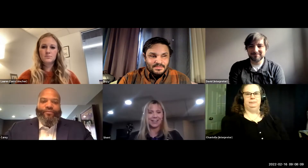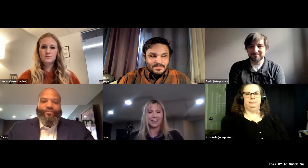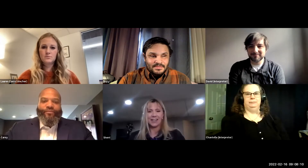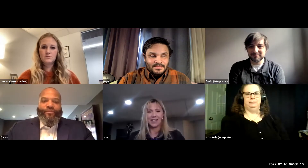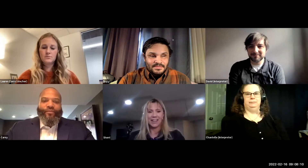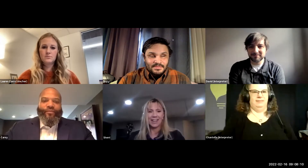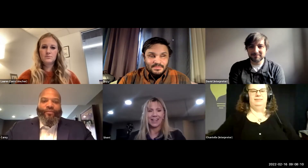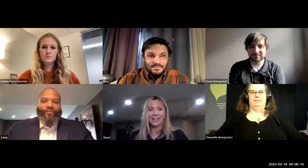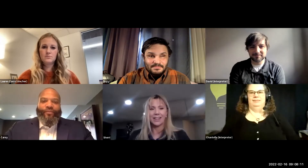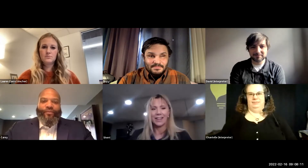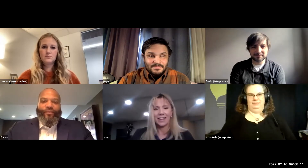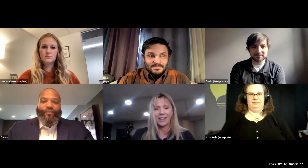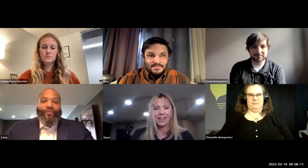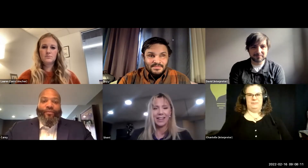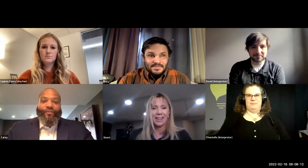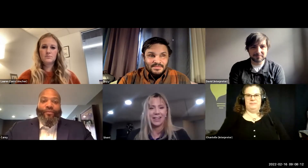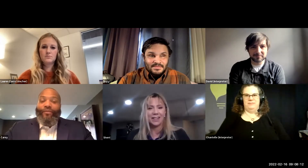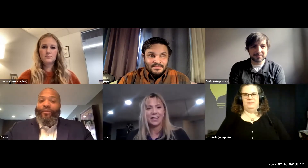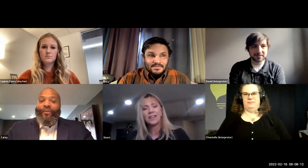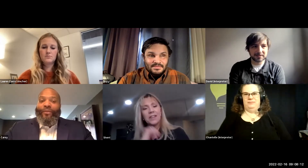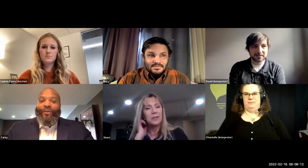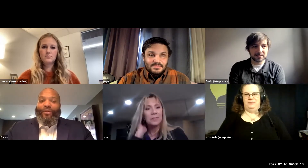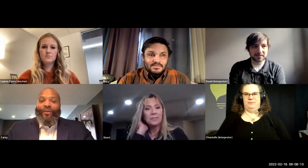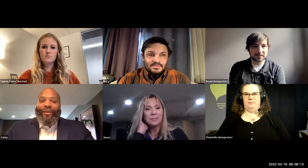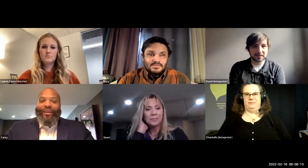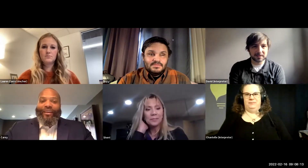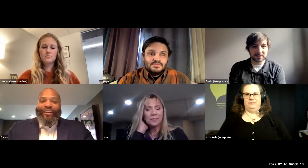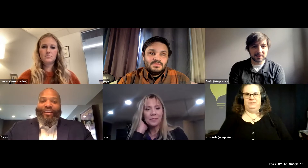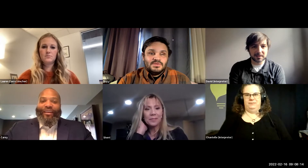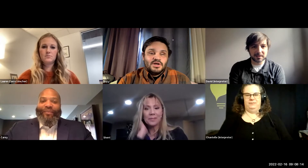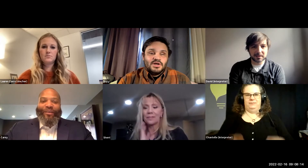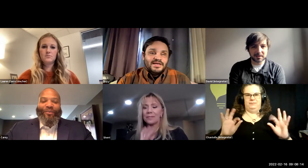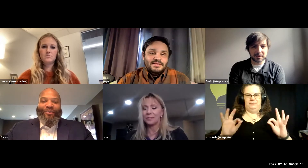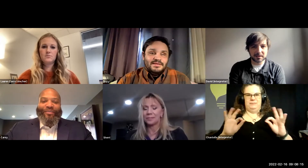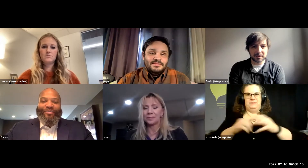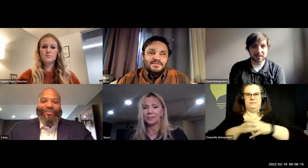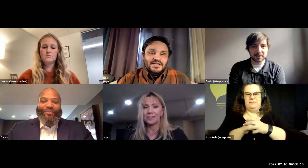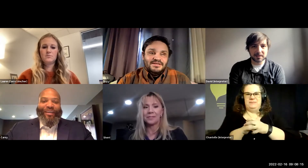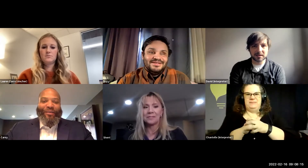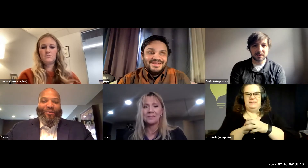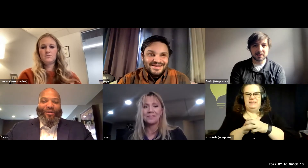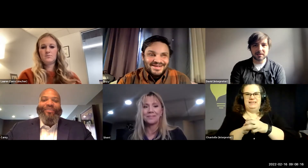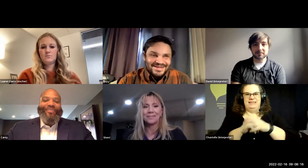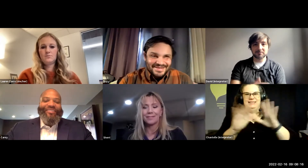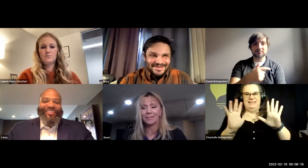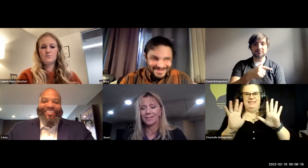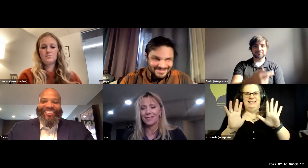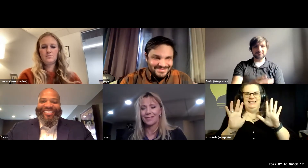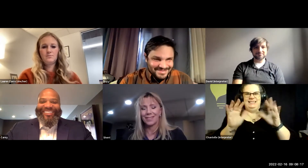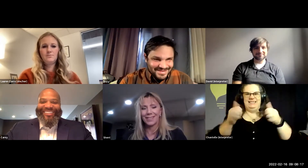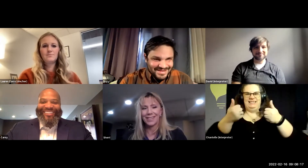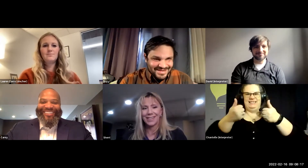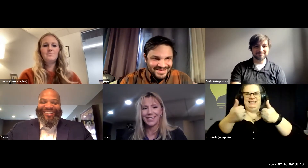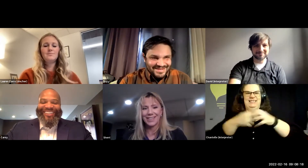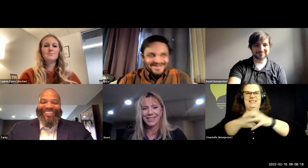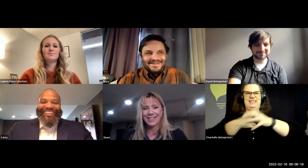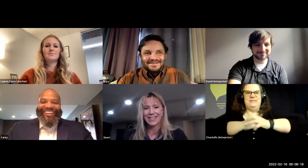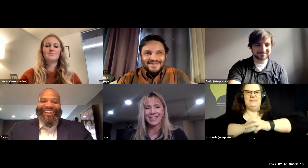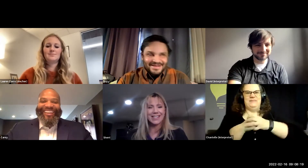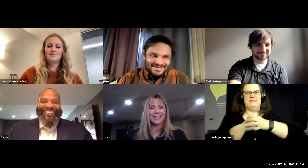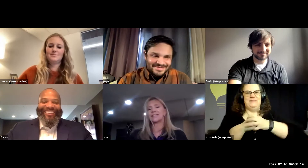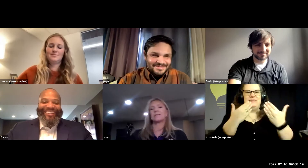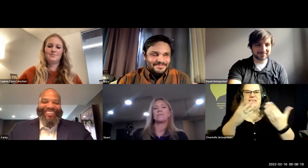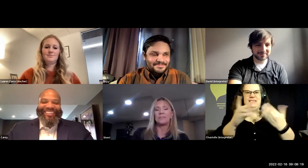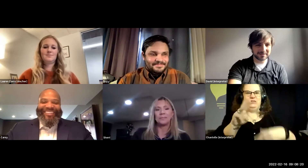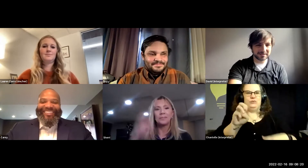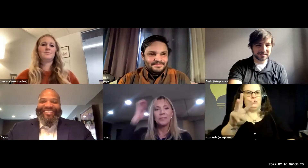Drew. Carey, I'll let